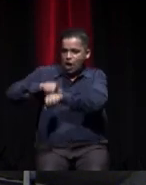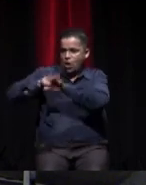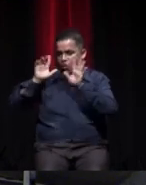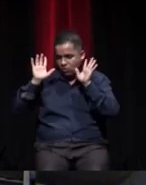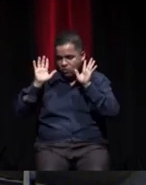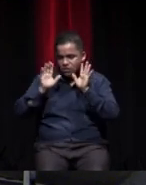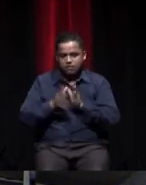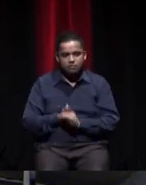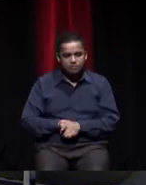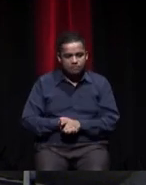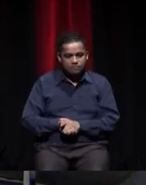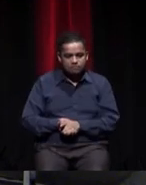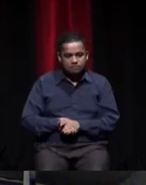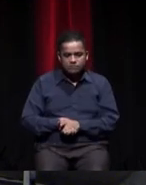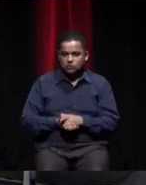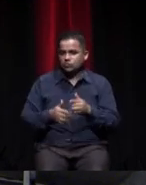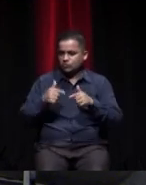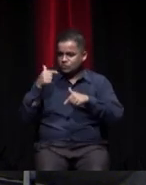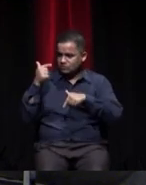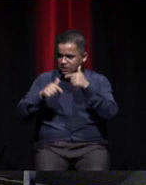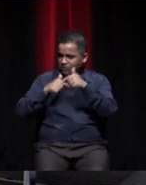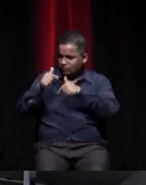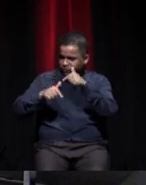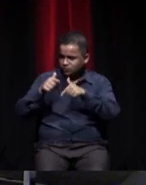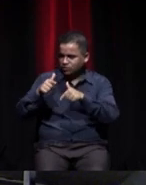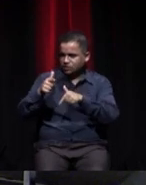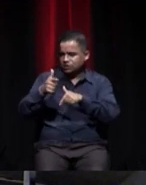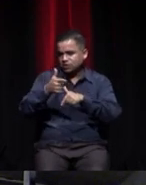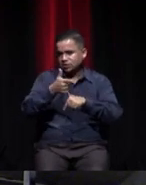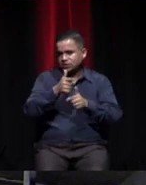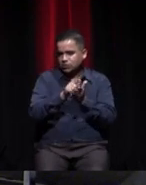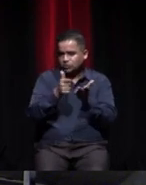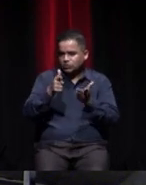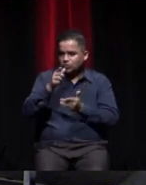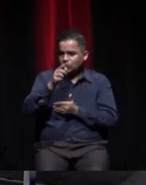I think one of the functions of the press, and of this reinvention of the public space,